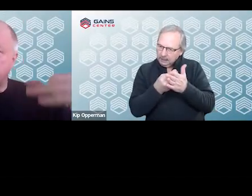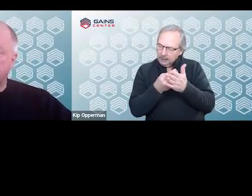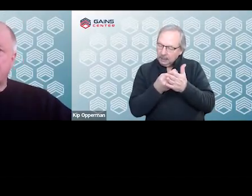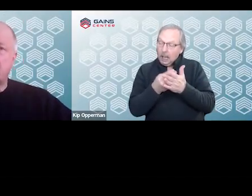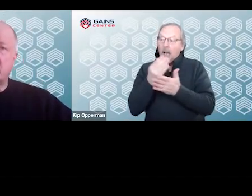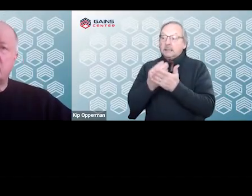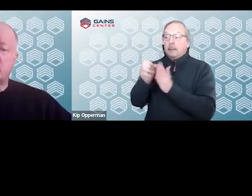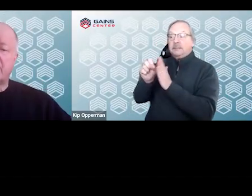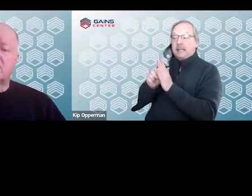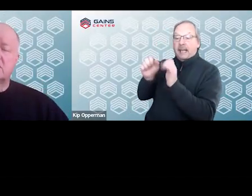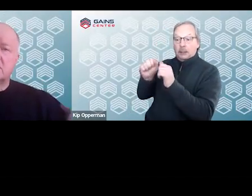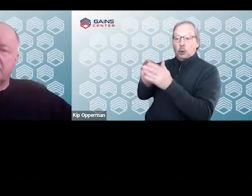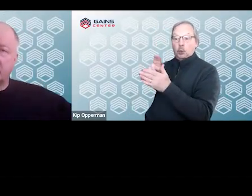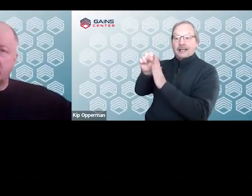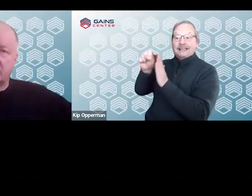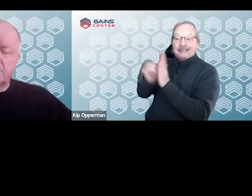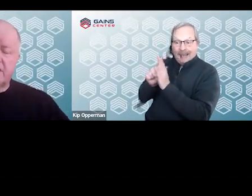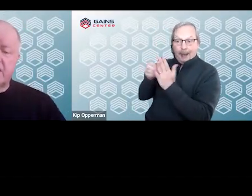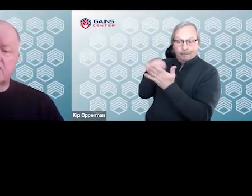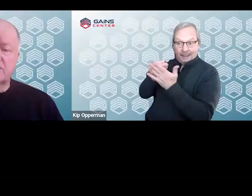'cause you can use state money without the limitations